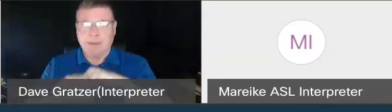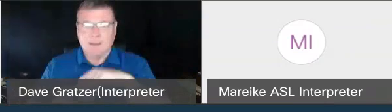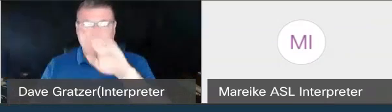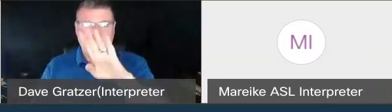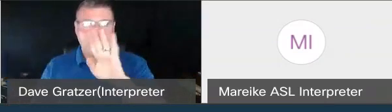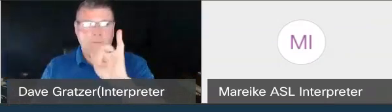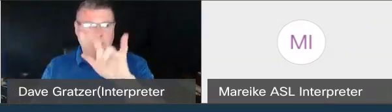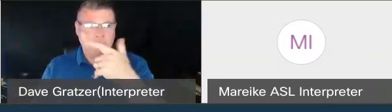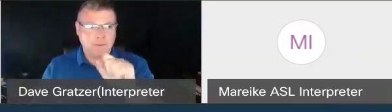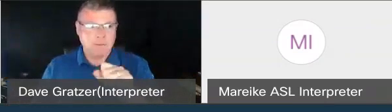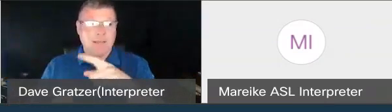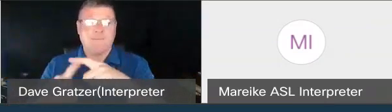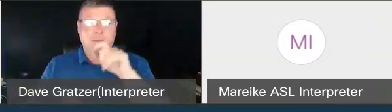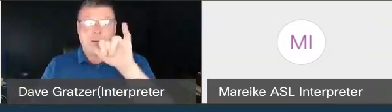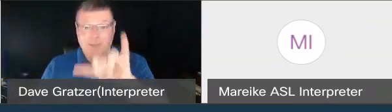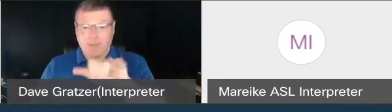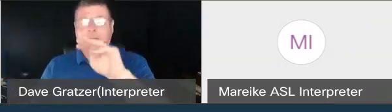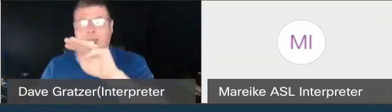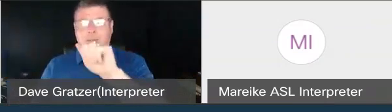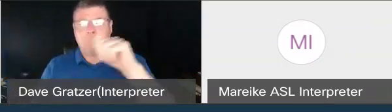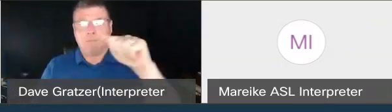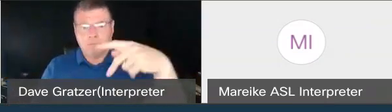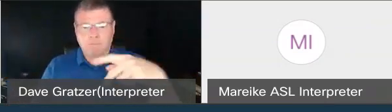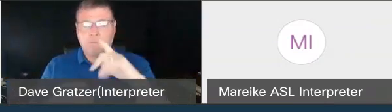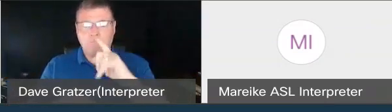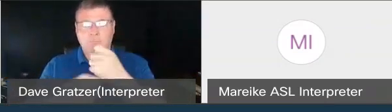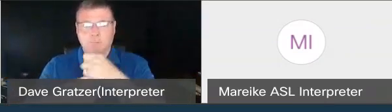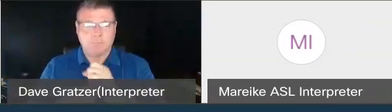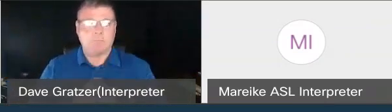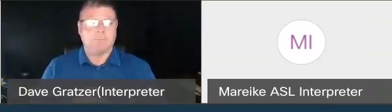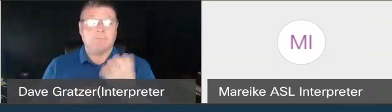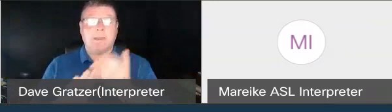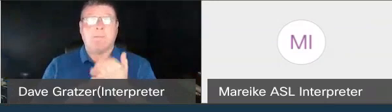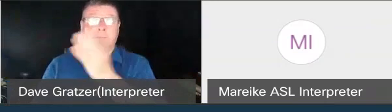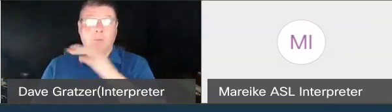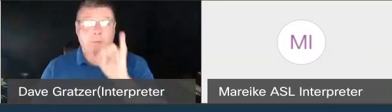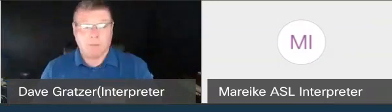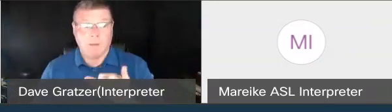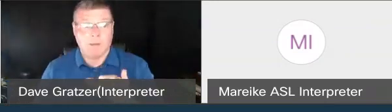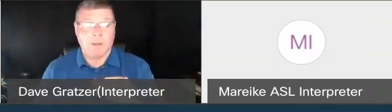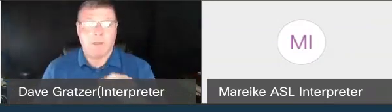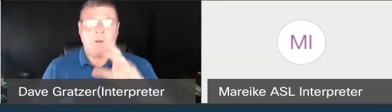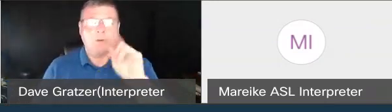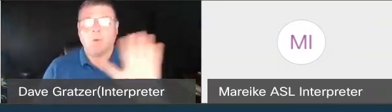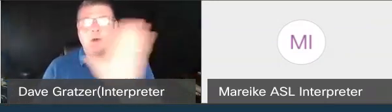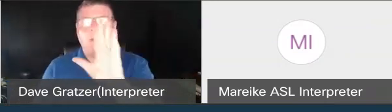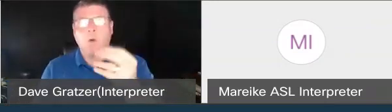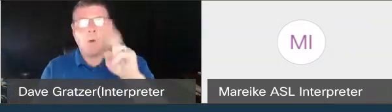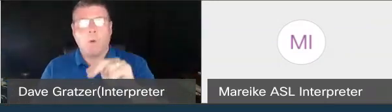And from this, MAAP was created. Um, before MAAP, every organization was doing their own service work on an island, so to speak.